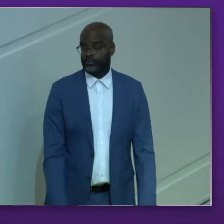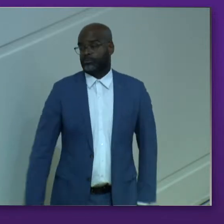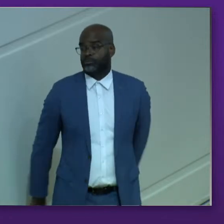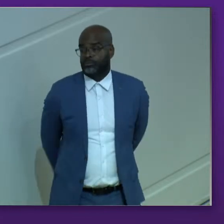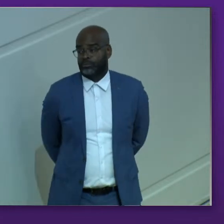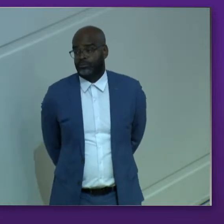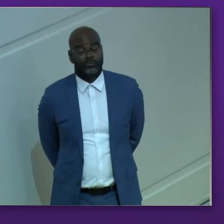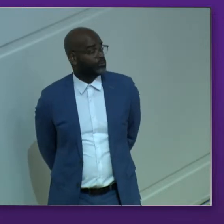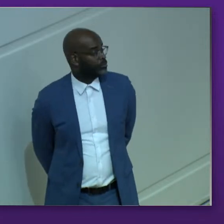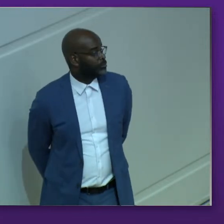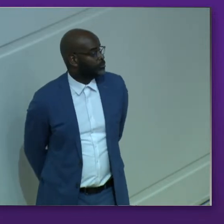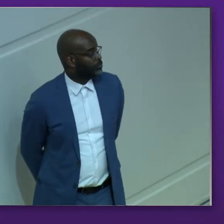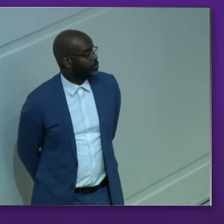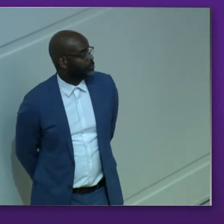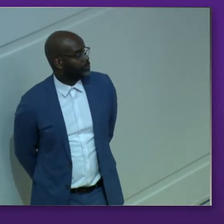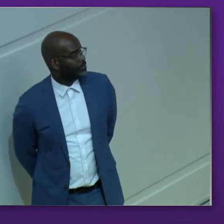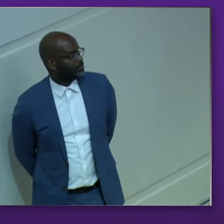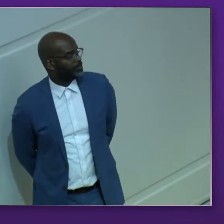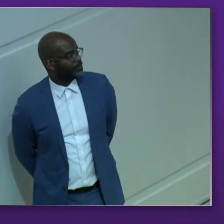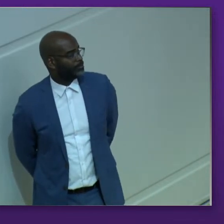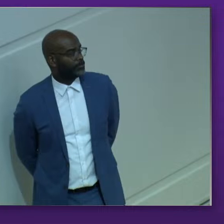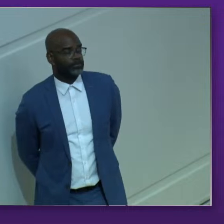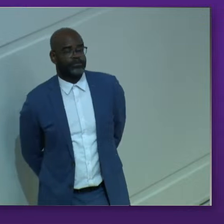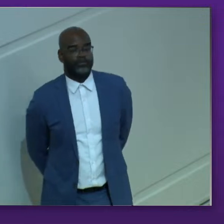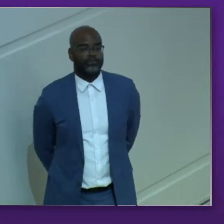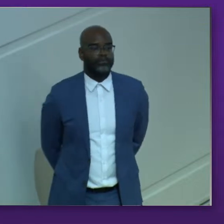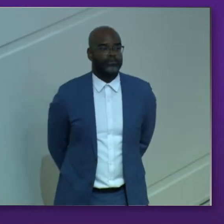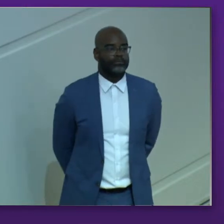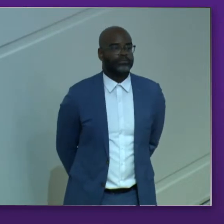TEXTBOOKS AT NO COST. WITH NO WEIGHT THROUGH THE